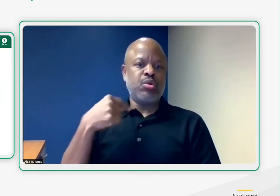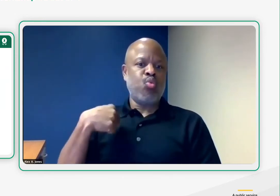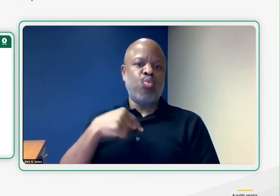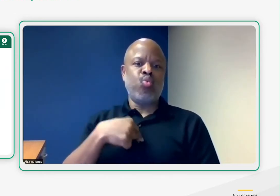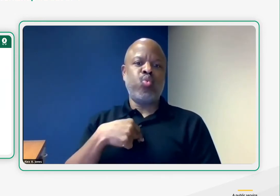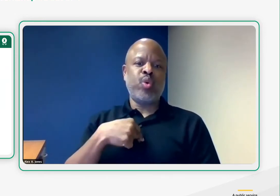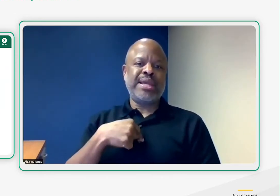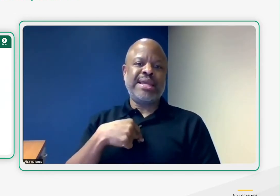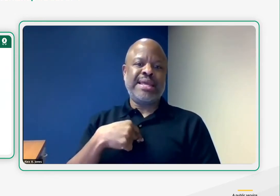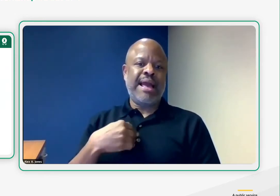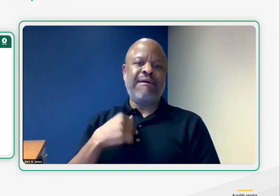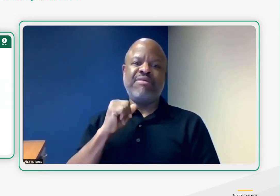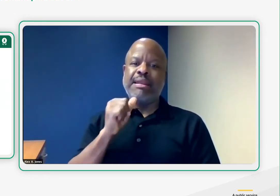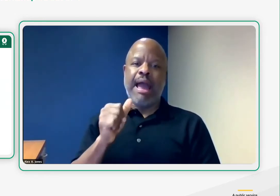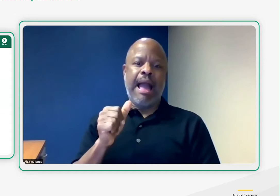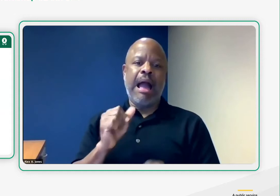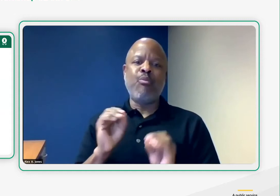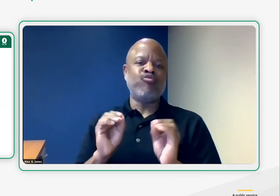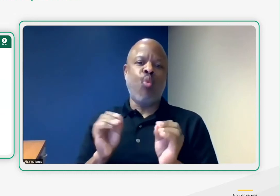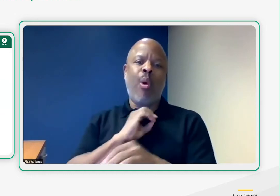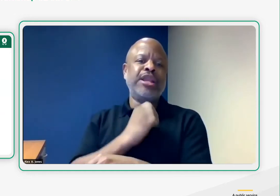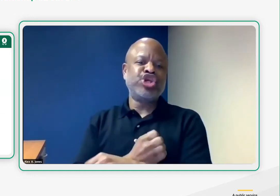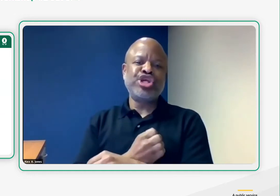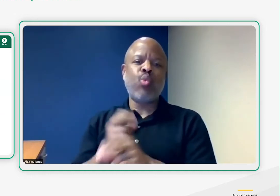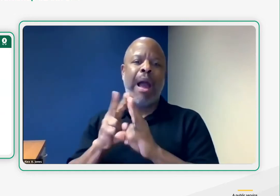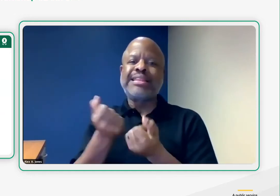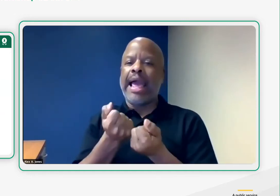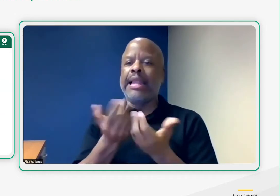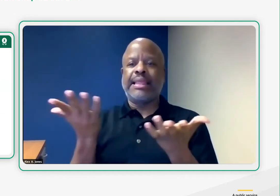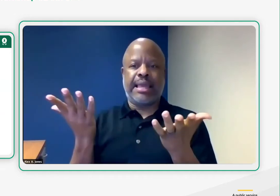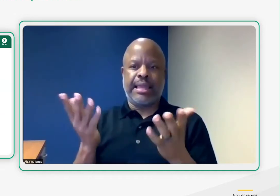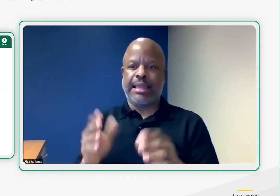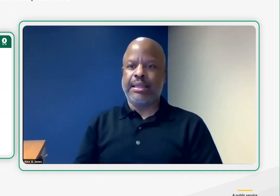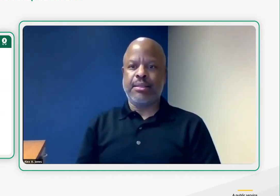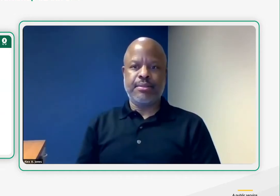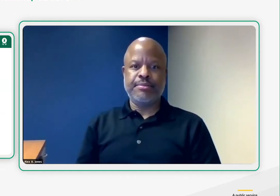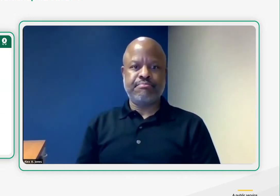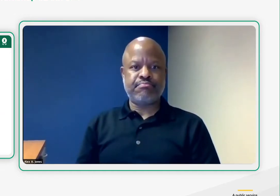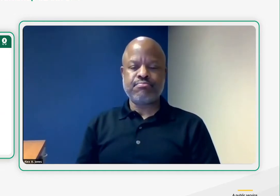It says, “We do not have the energy to analyze things.”